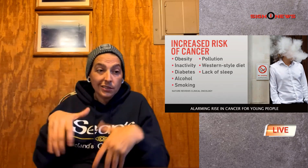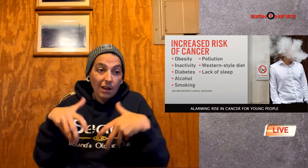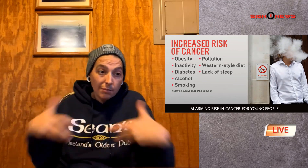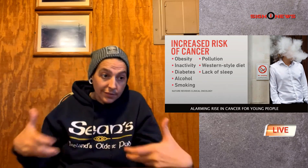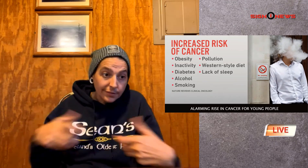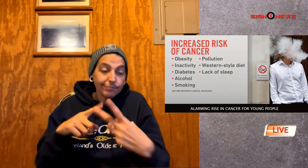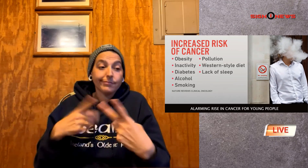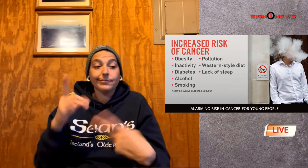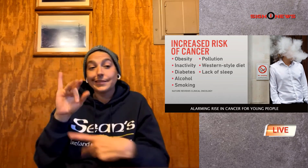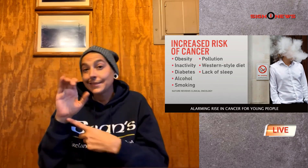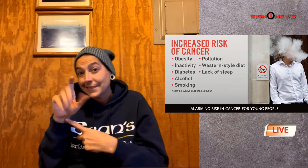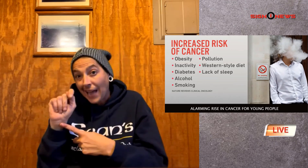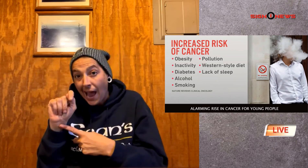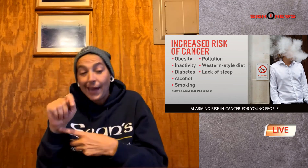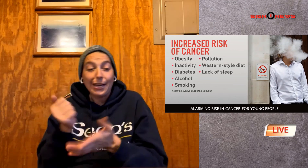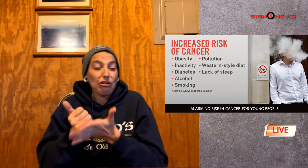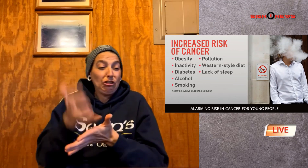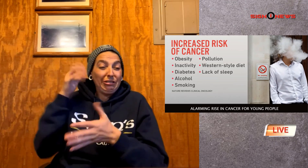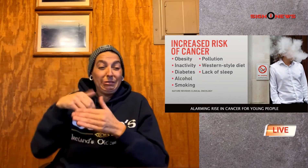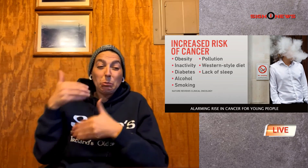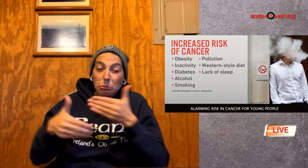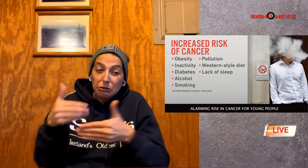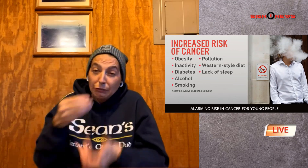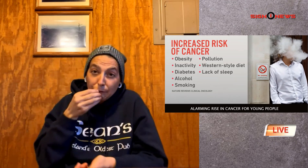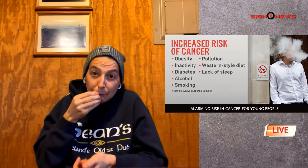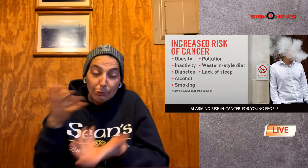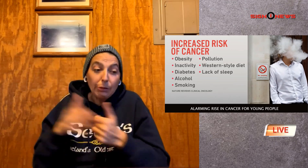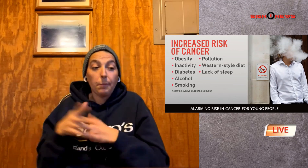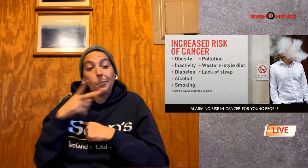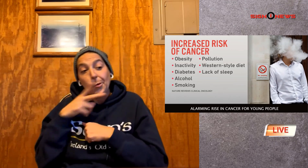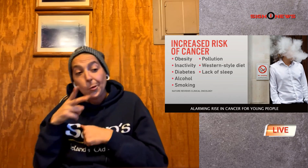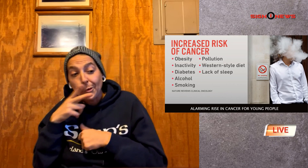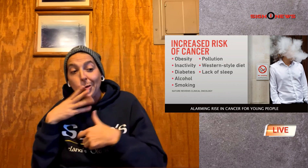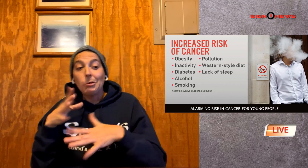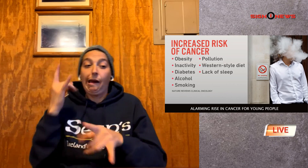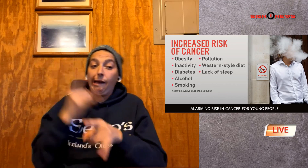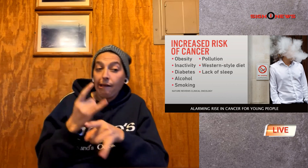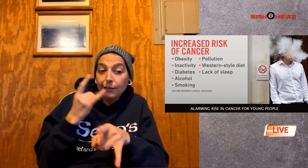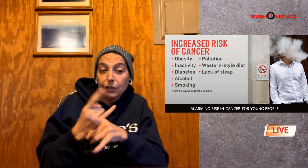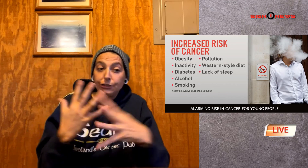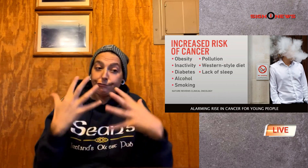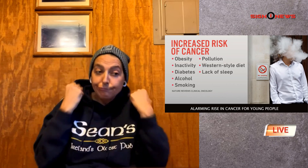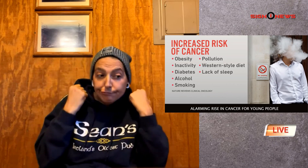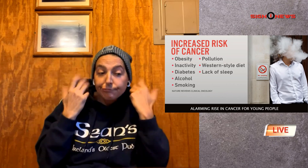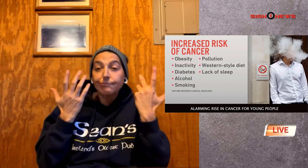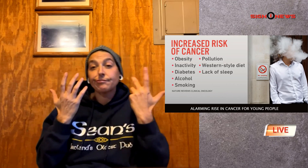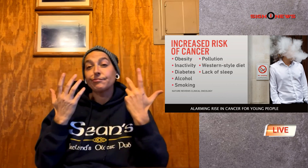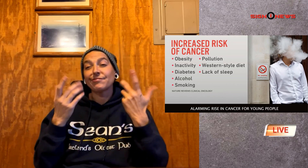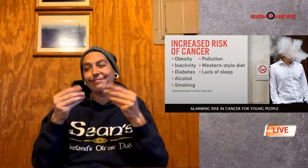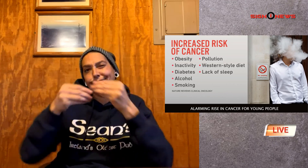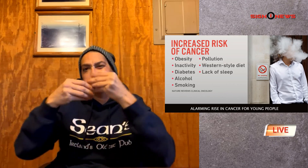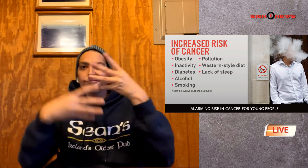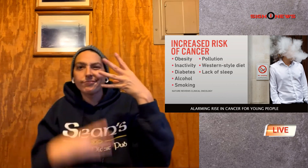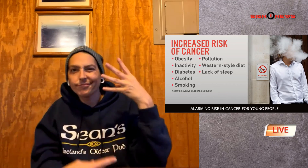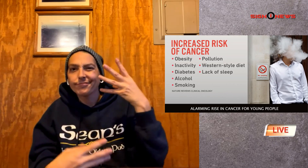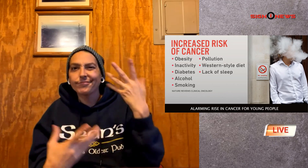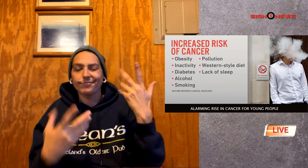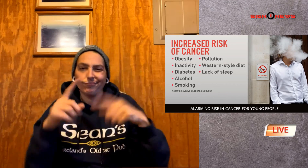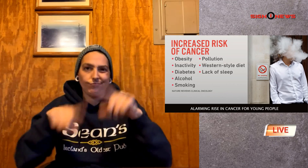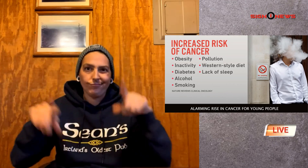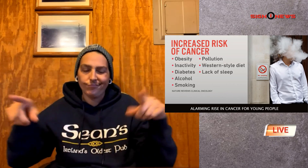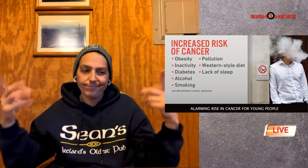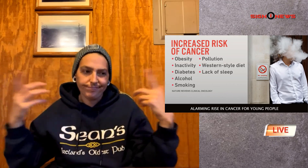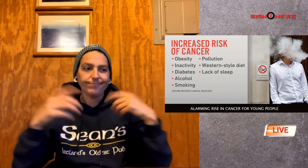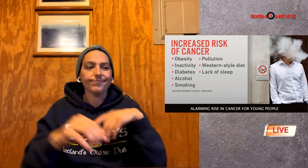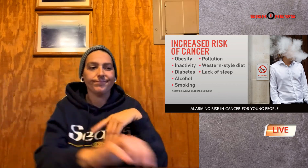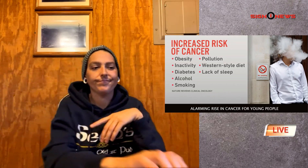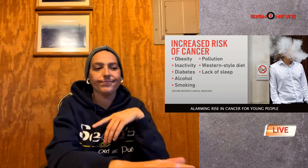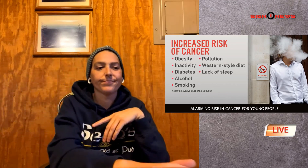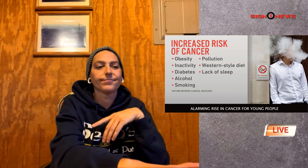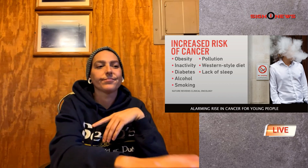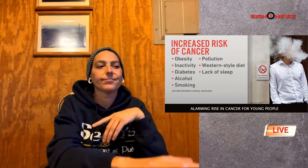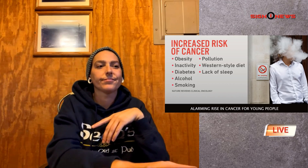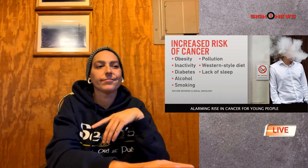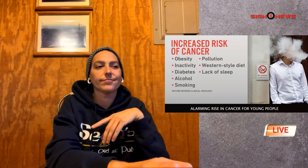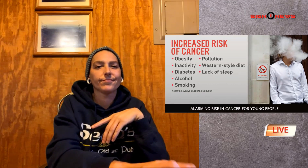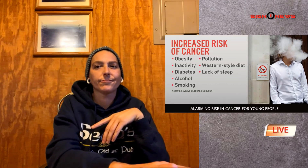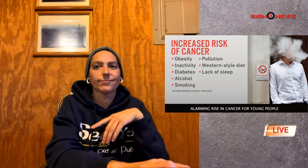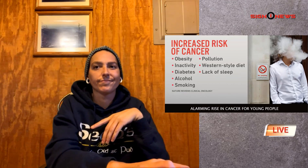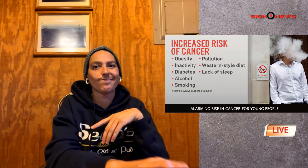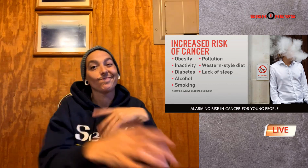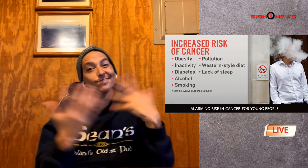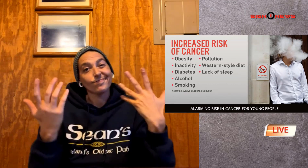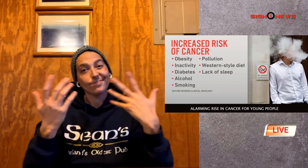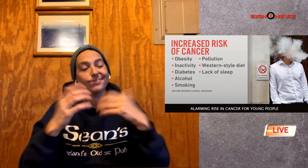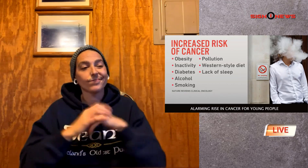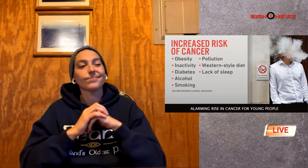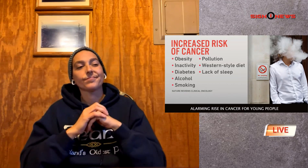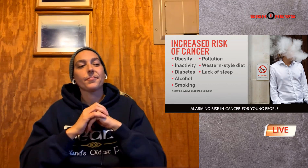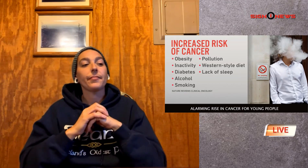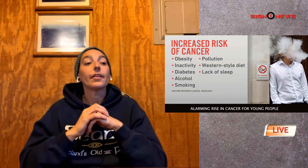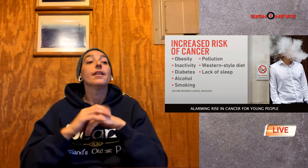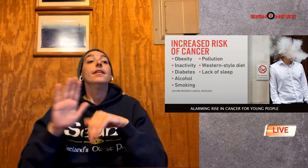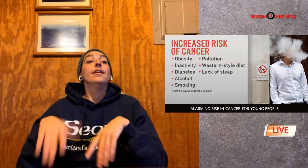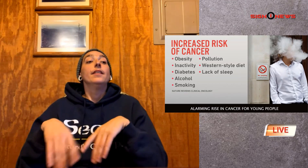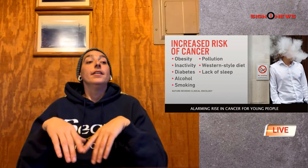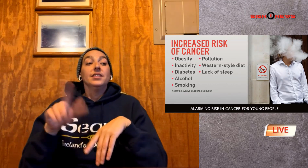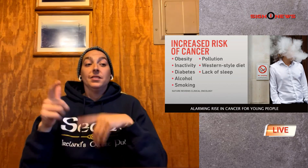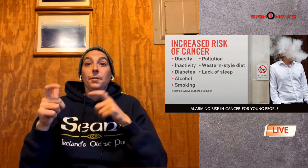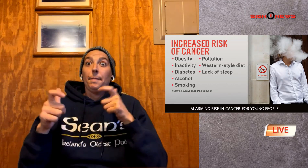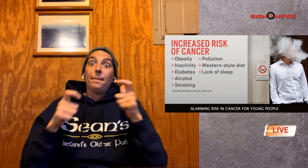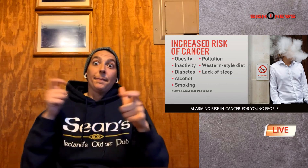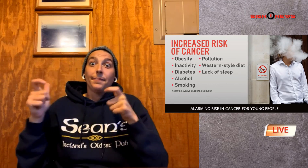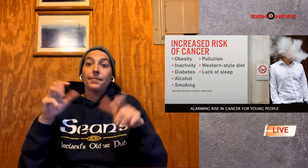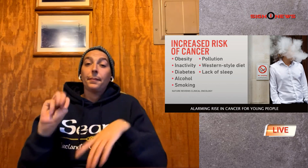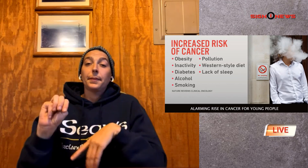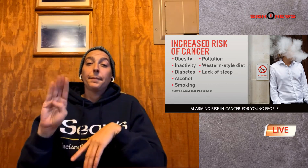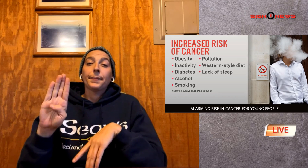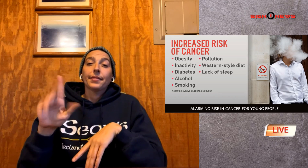diets rich in processed foods smoking and alcohol consumption just to name a few